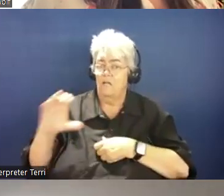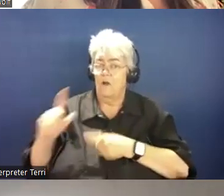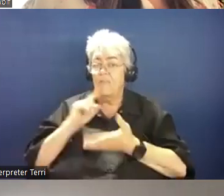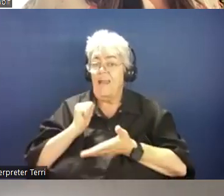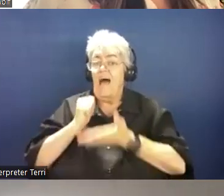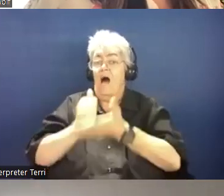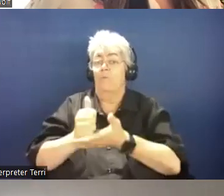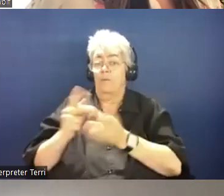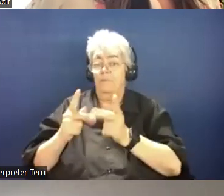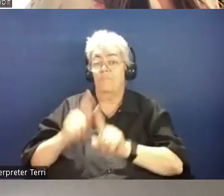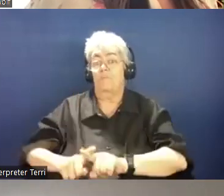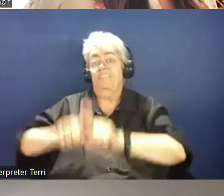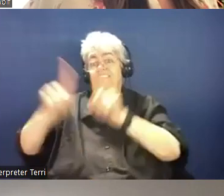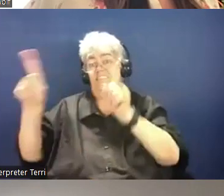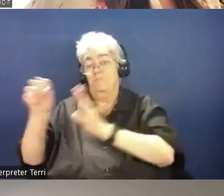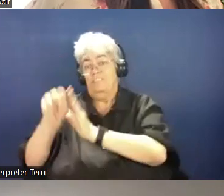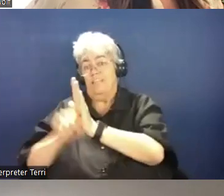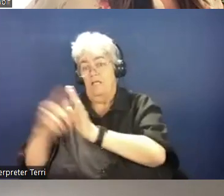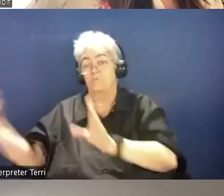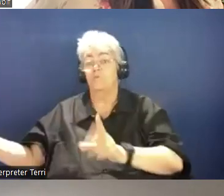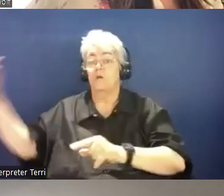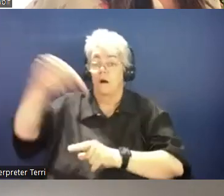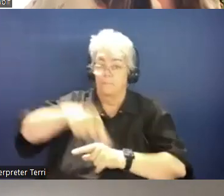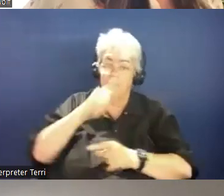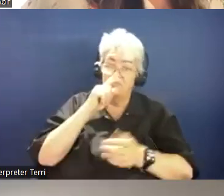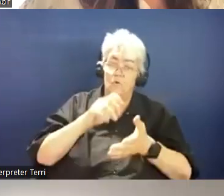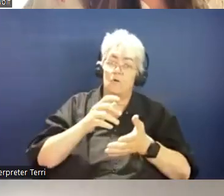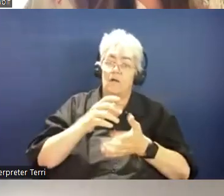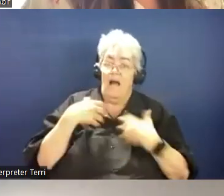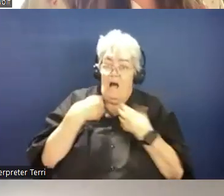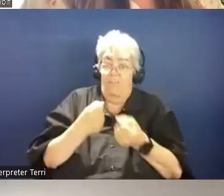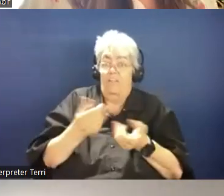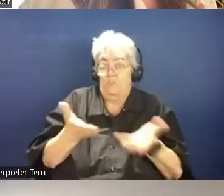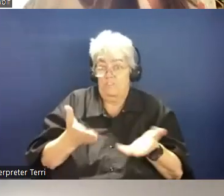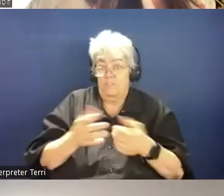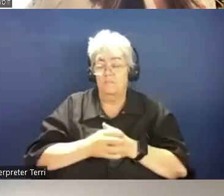to travel to Colorado for health services? (Katie) That's a great question. Thank you,